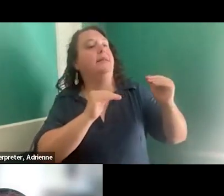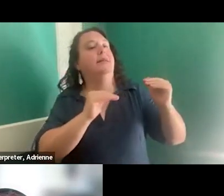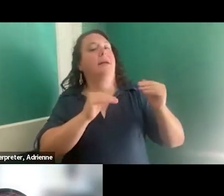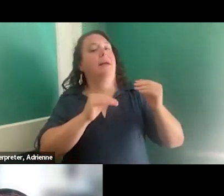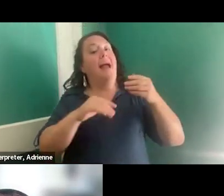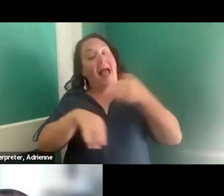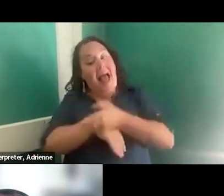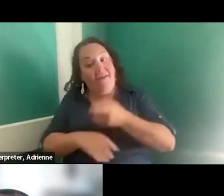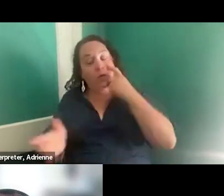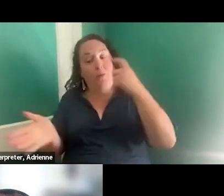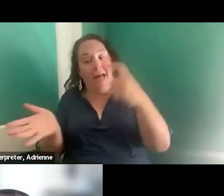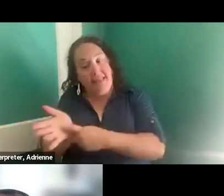that oomph.